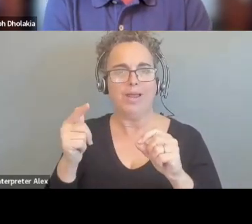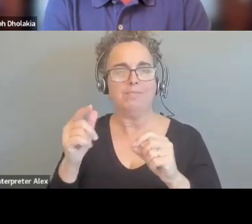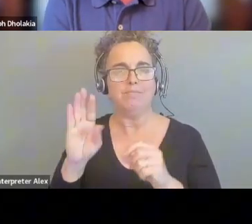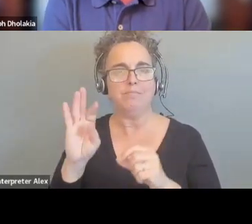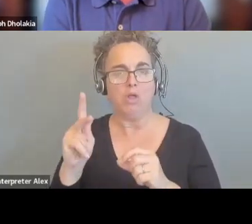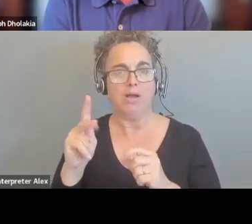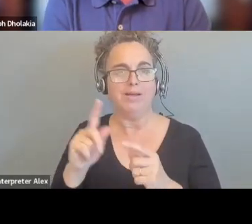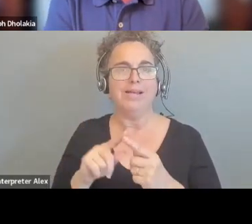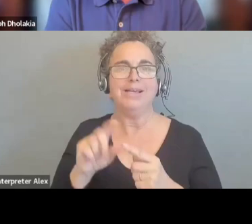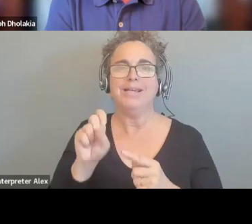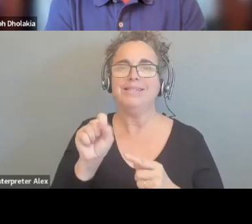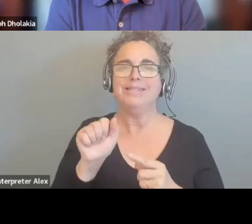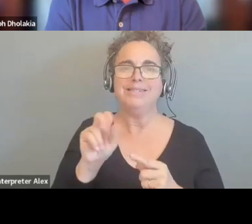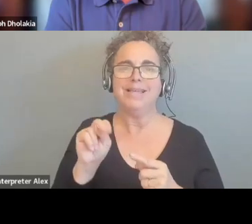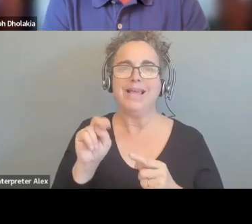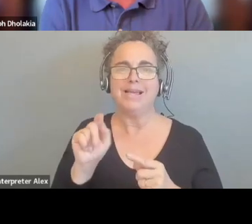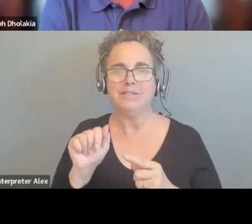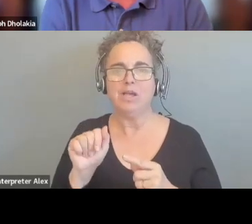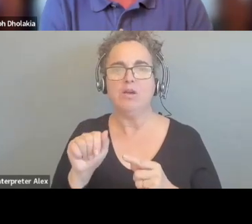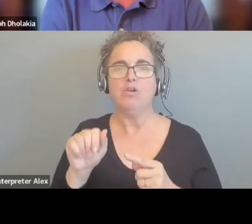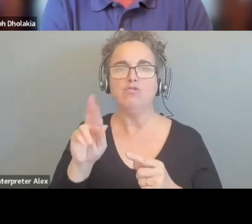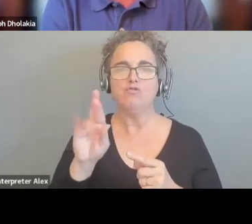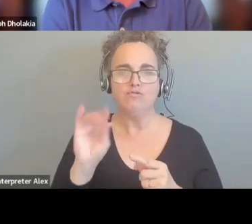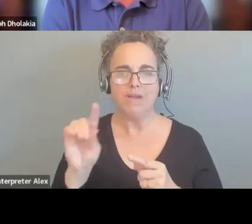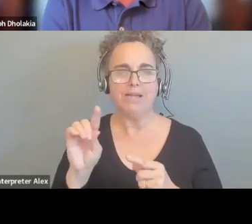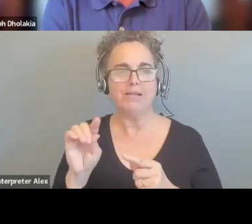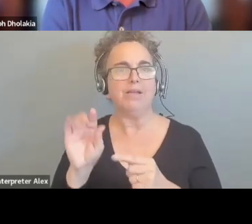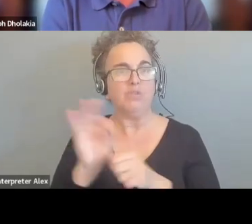and the call to centigrade function below.